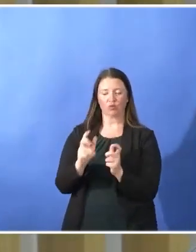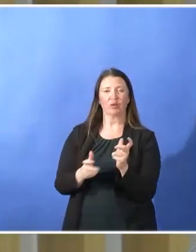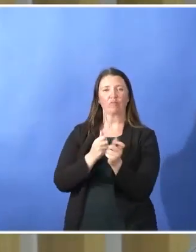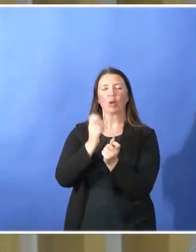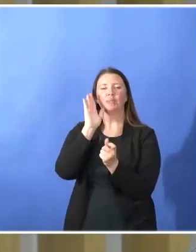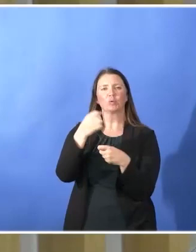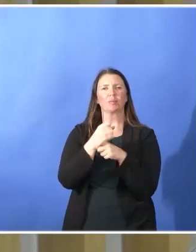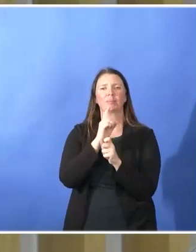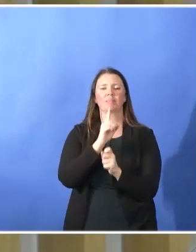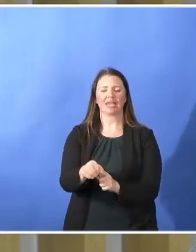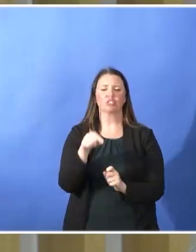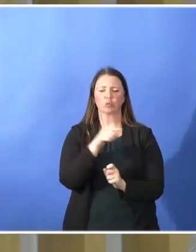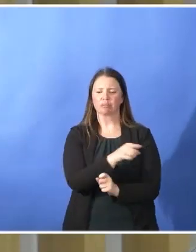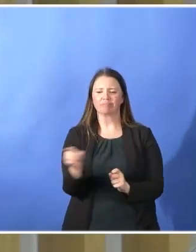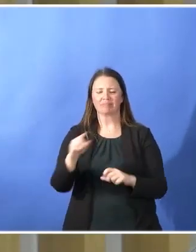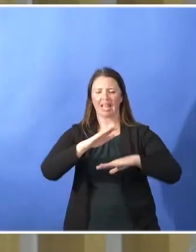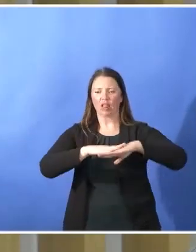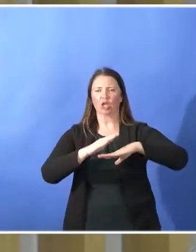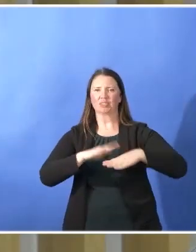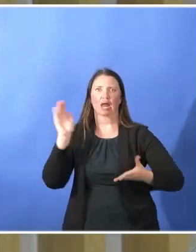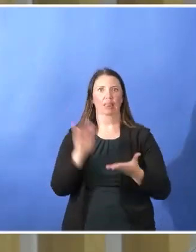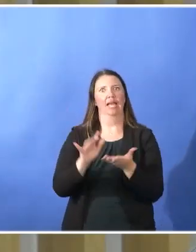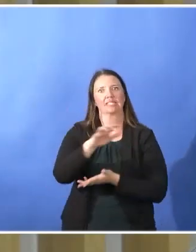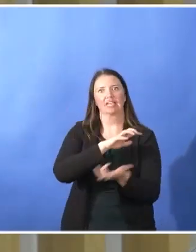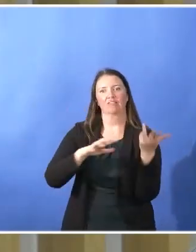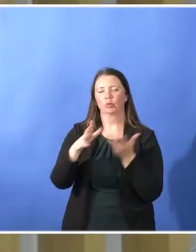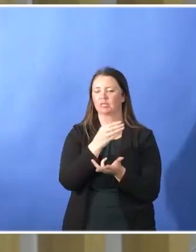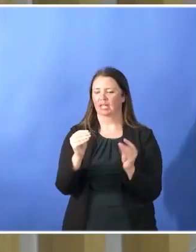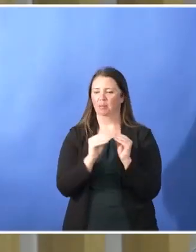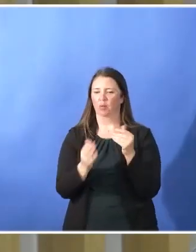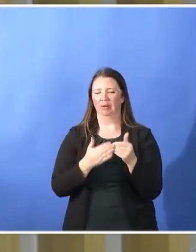THEIR HARD WORK. CHAIRWOMAN ROSENWORCEL: